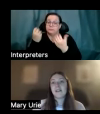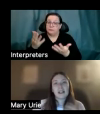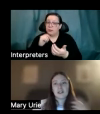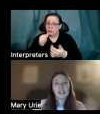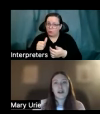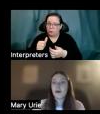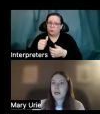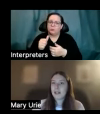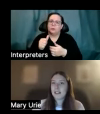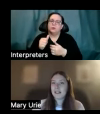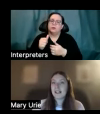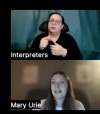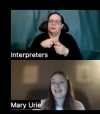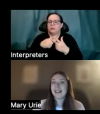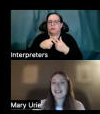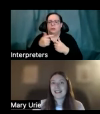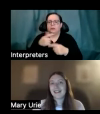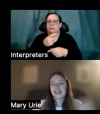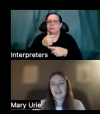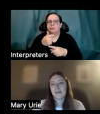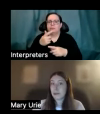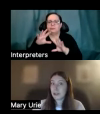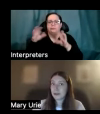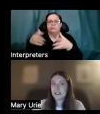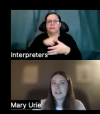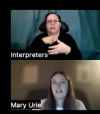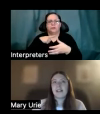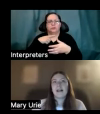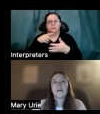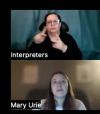don't actually know about this unless they hear from you. So